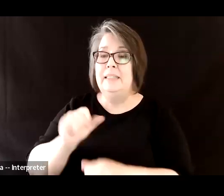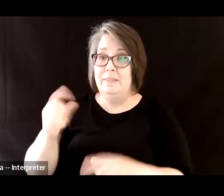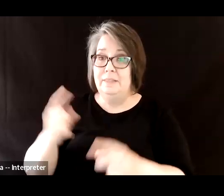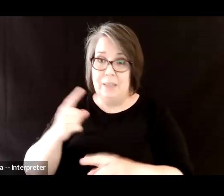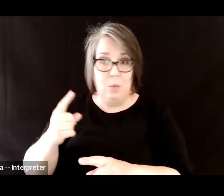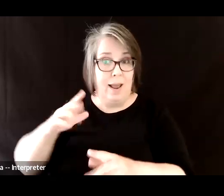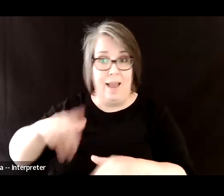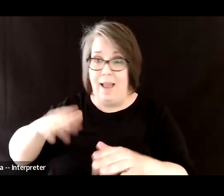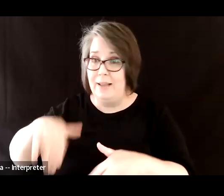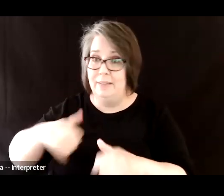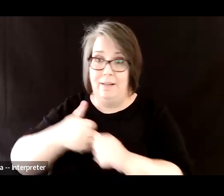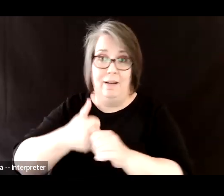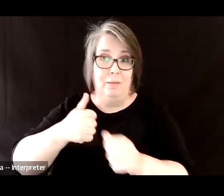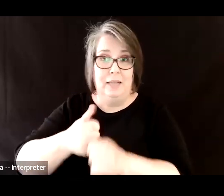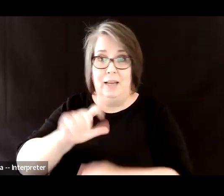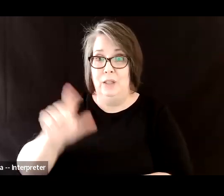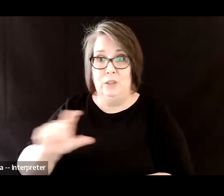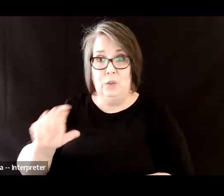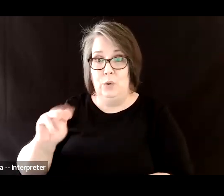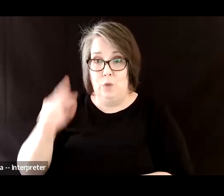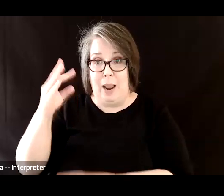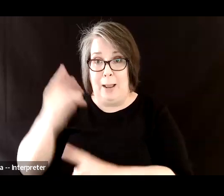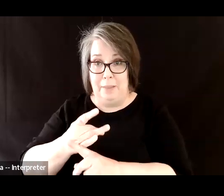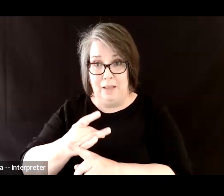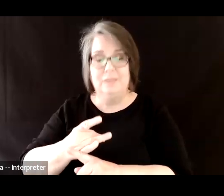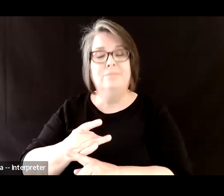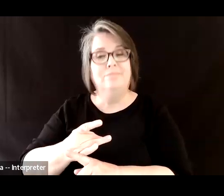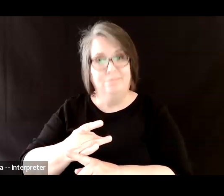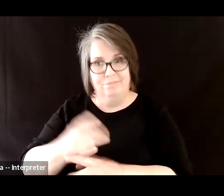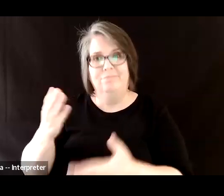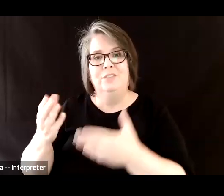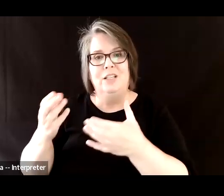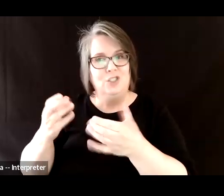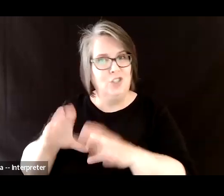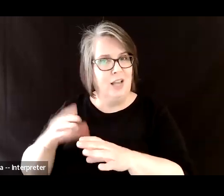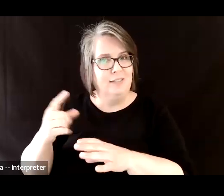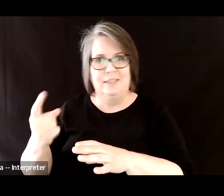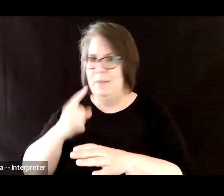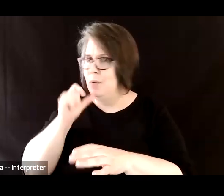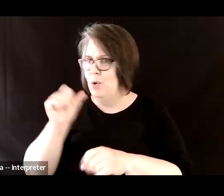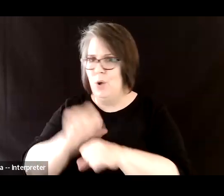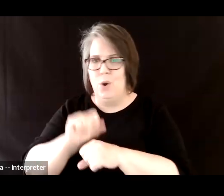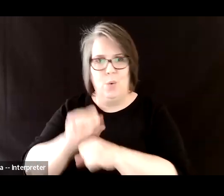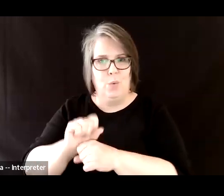have not updated zoom in the last eight months, there is a chance that something is not going to work right and that is